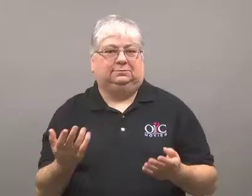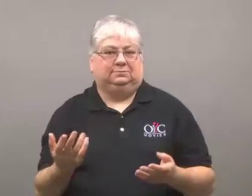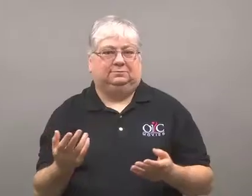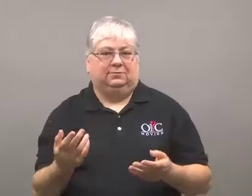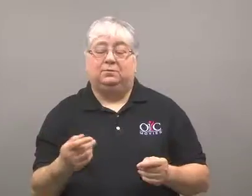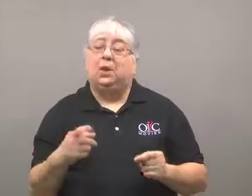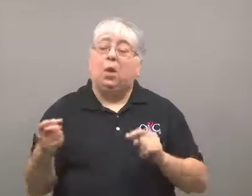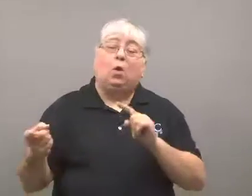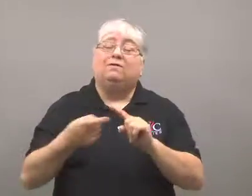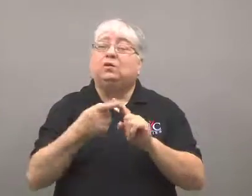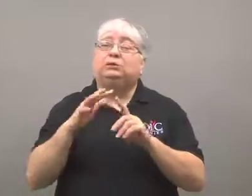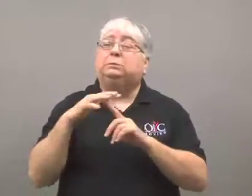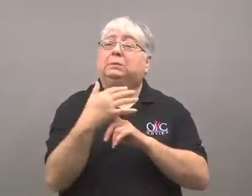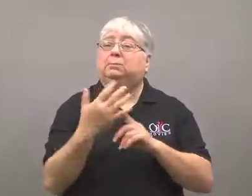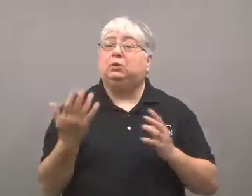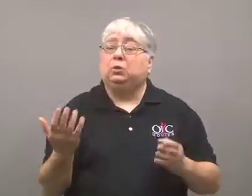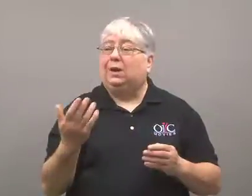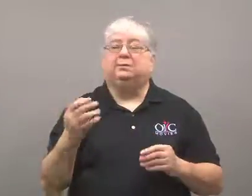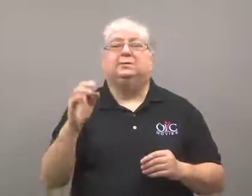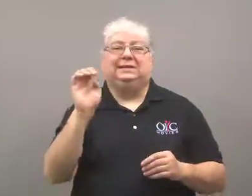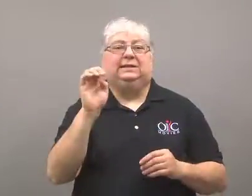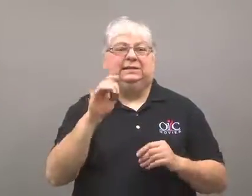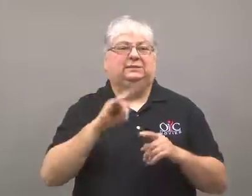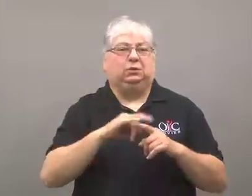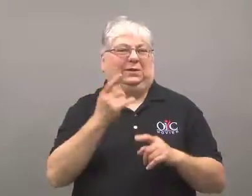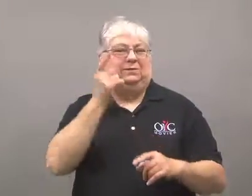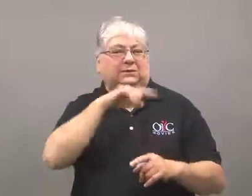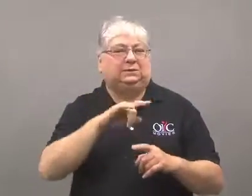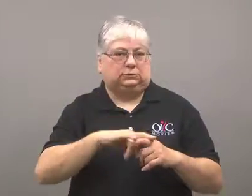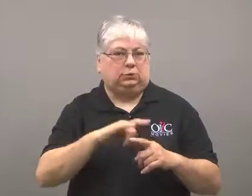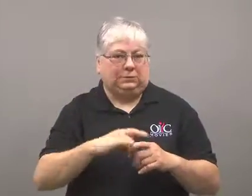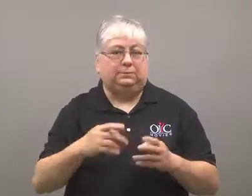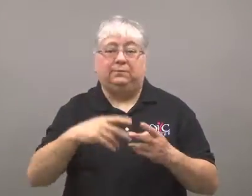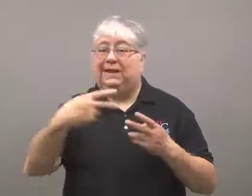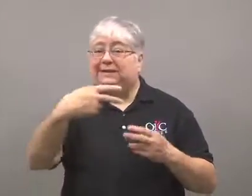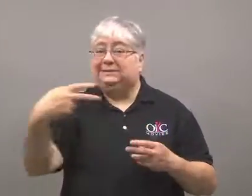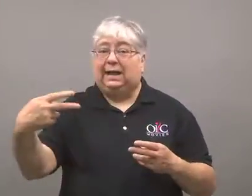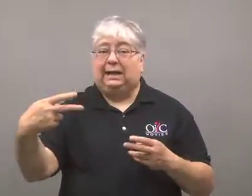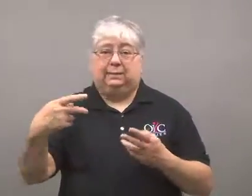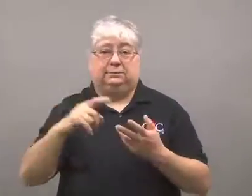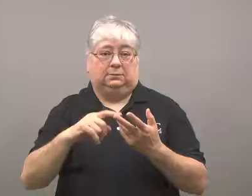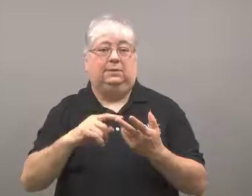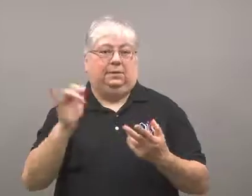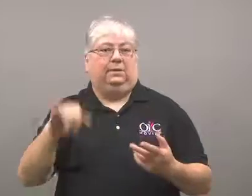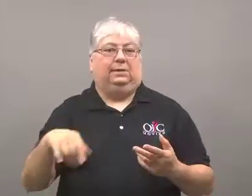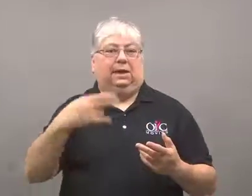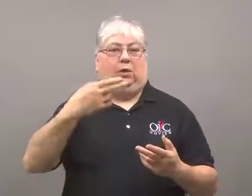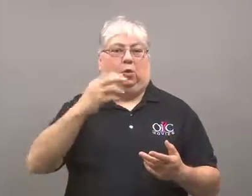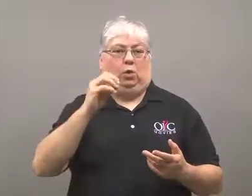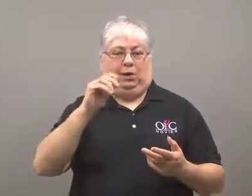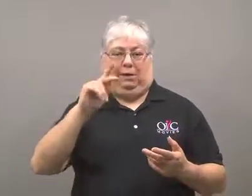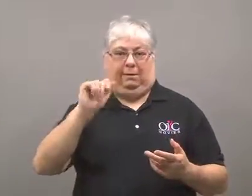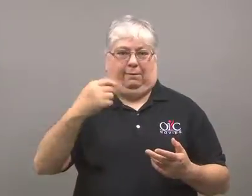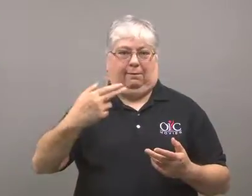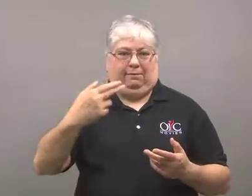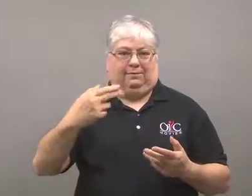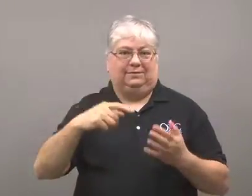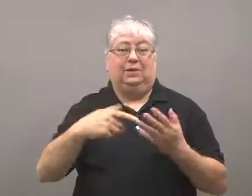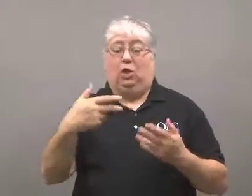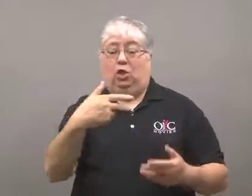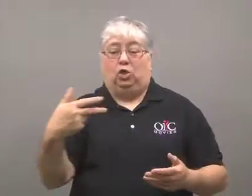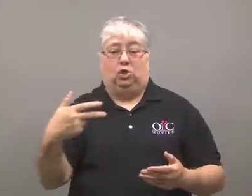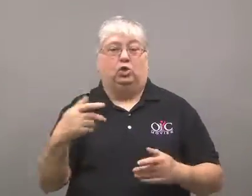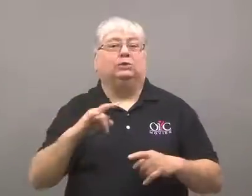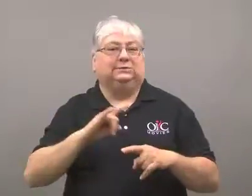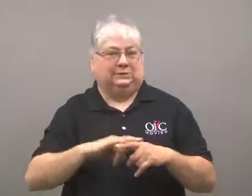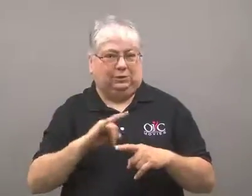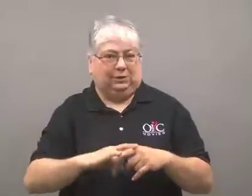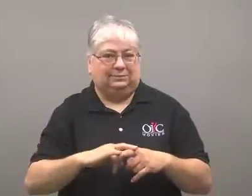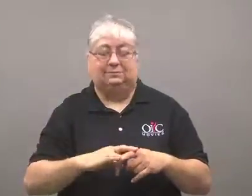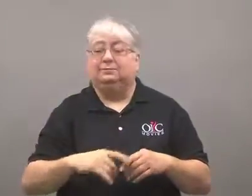E-cigarettes are most popular, followed by hookahs, then regular cigarettes.